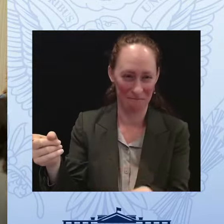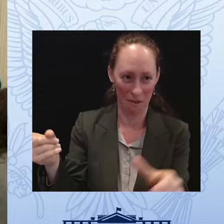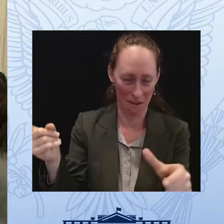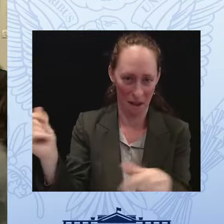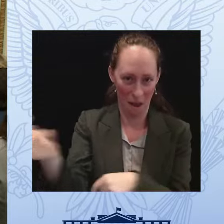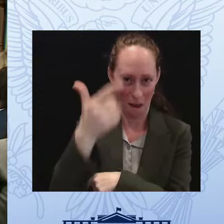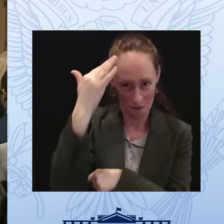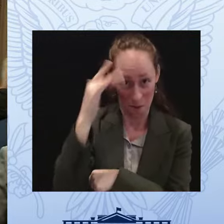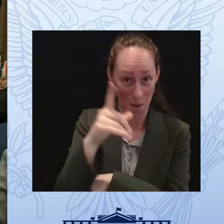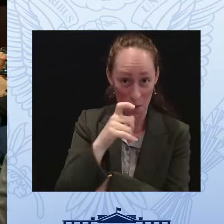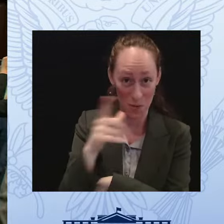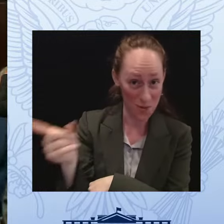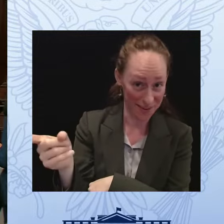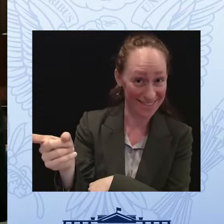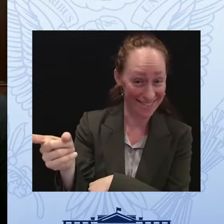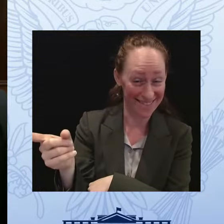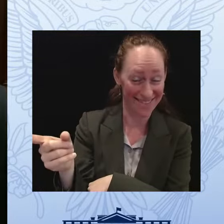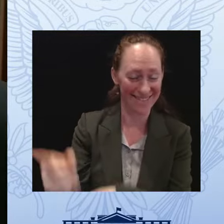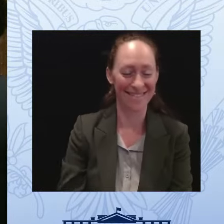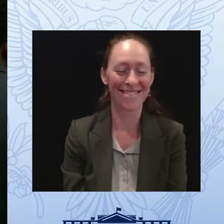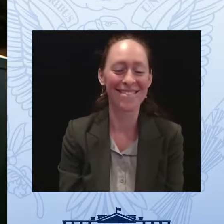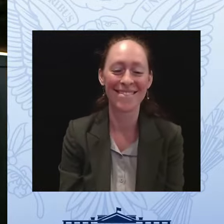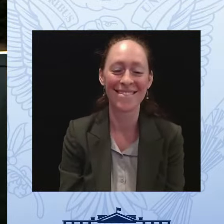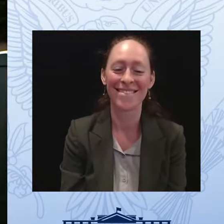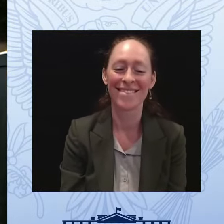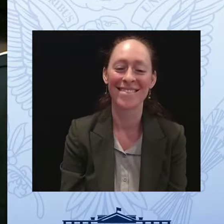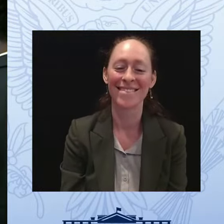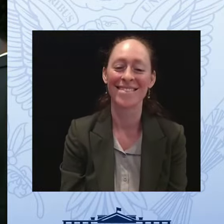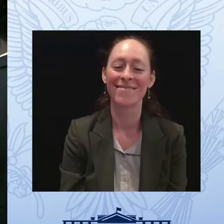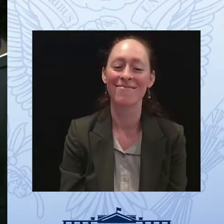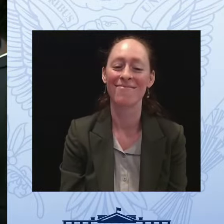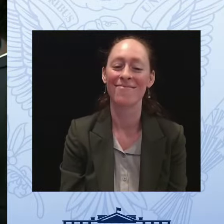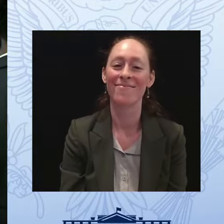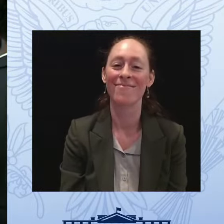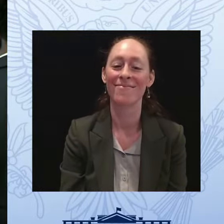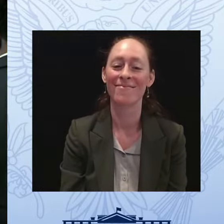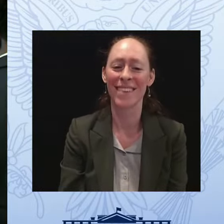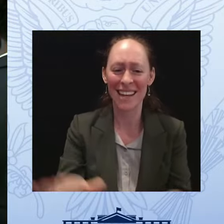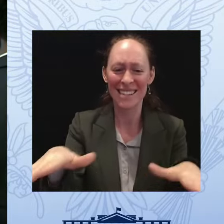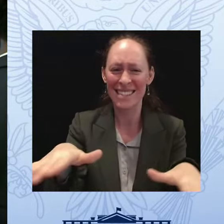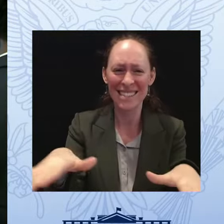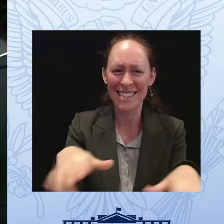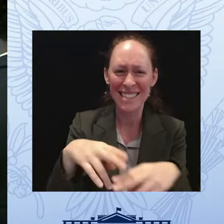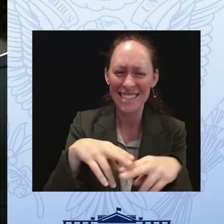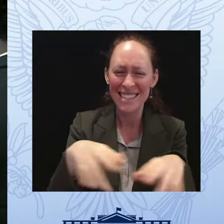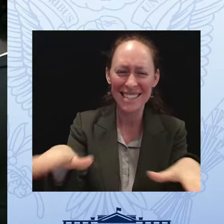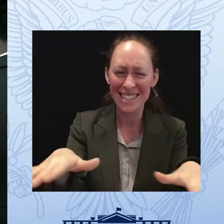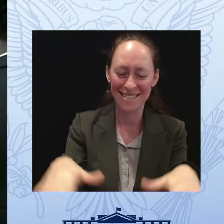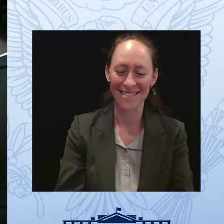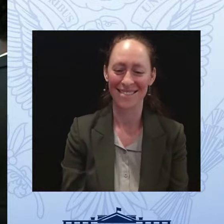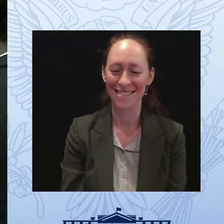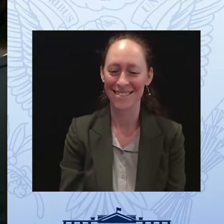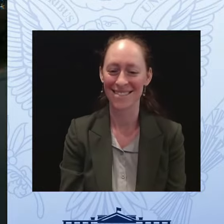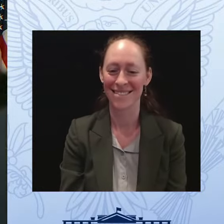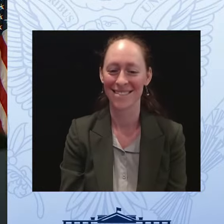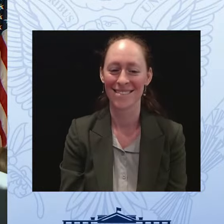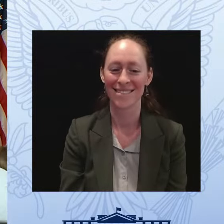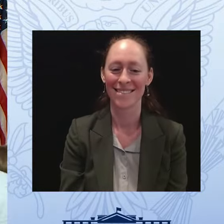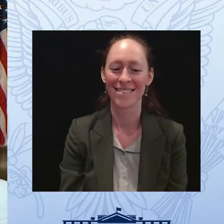First of all, I hope your morning was great. Very productive.